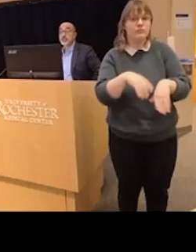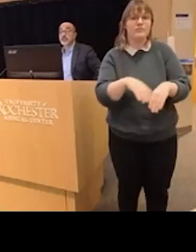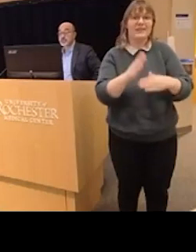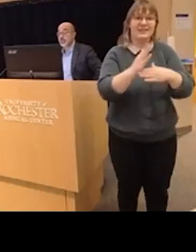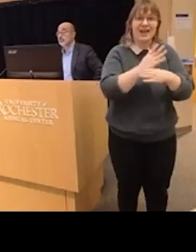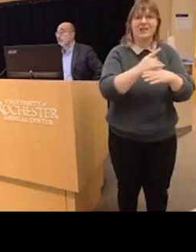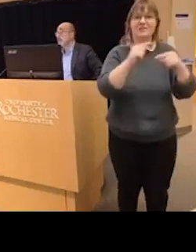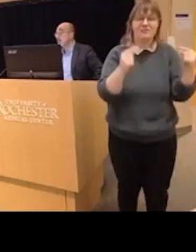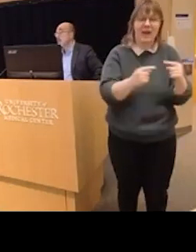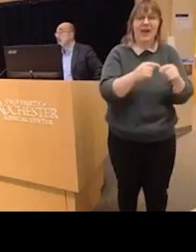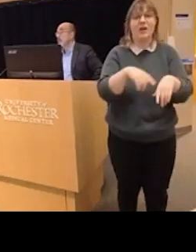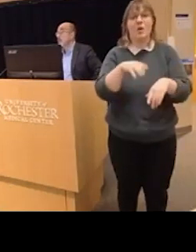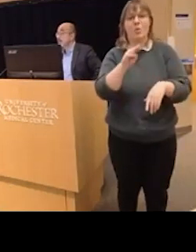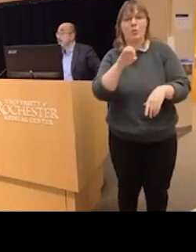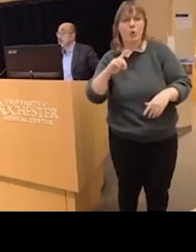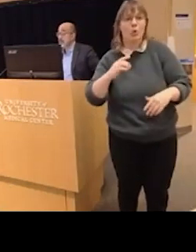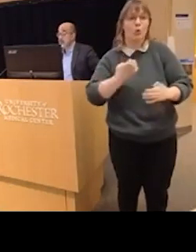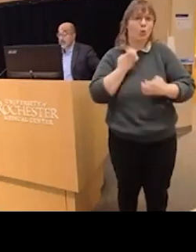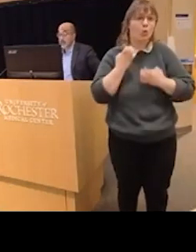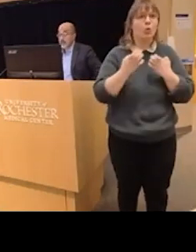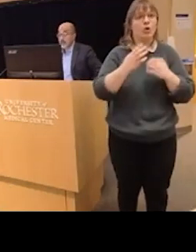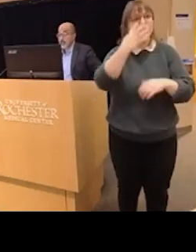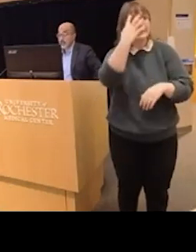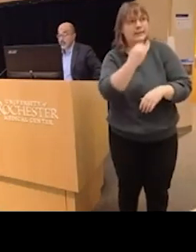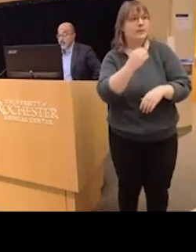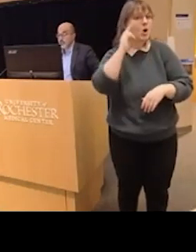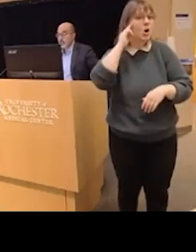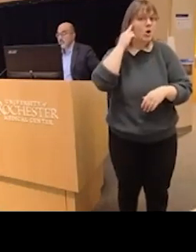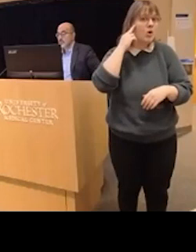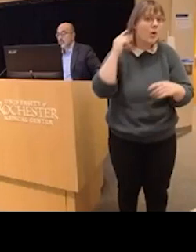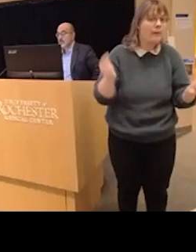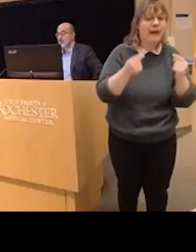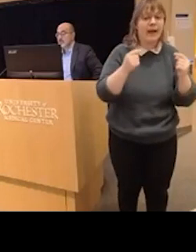mood and sleep and mental health and neuropathic pain um and impression change and we're able to